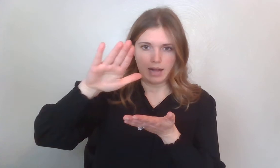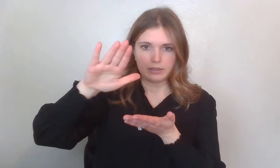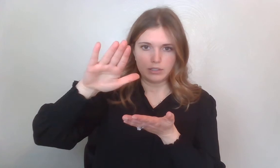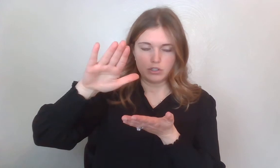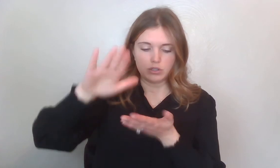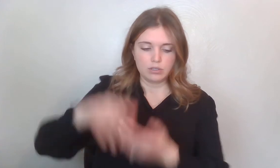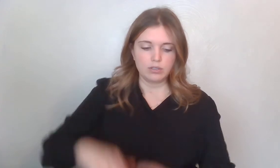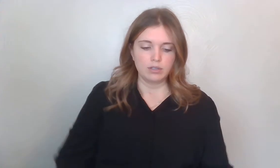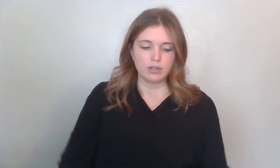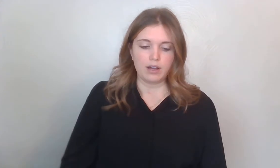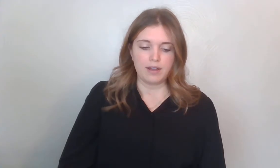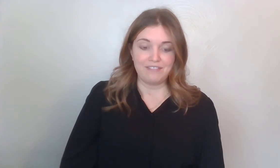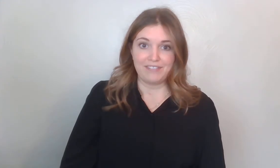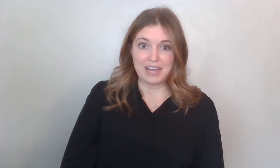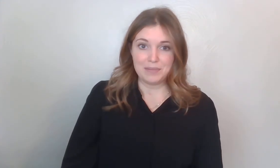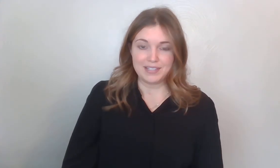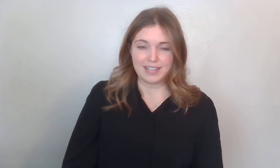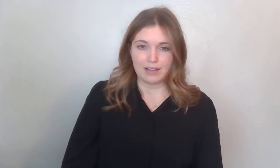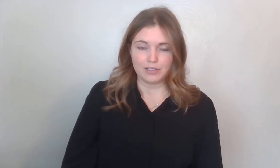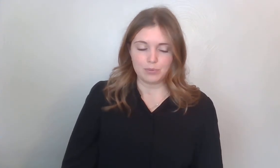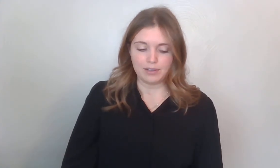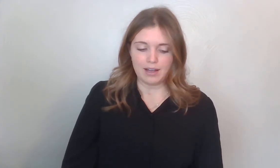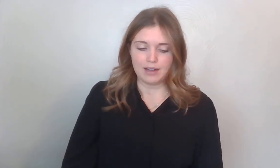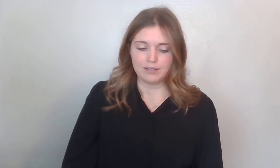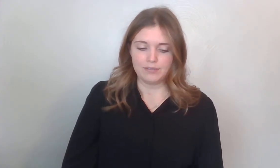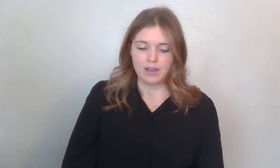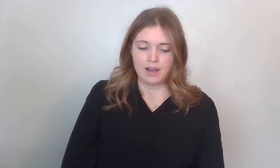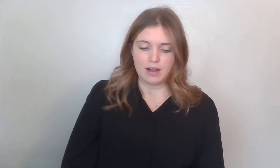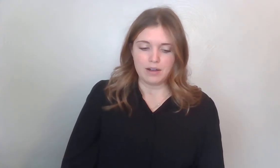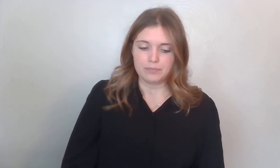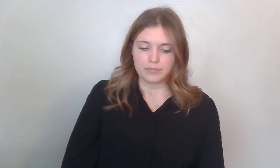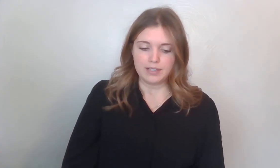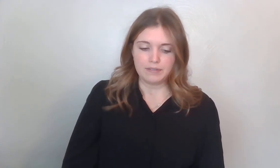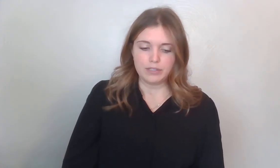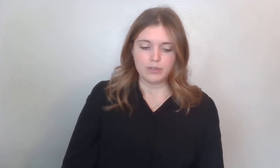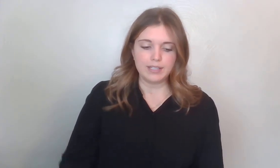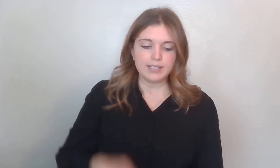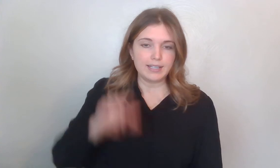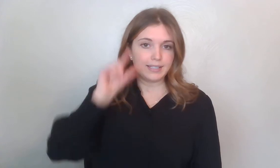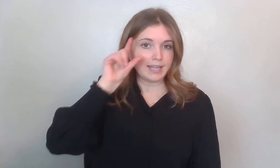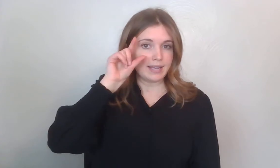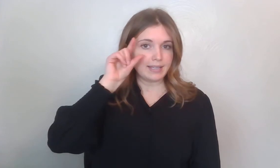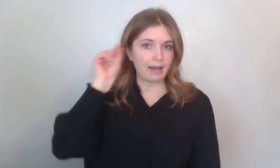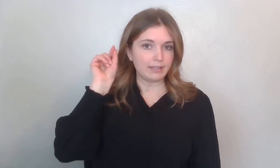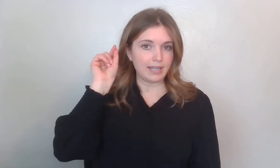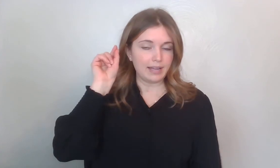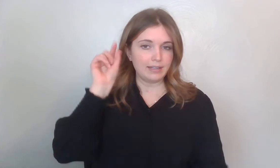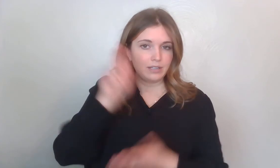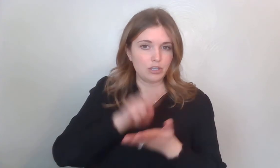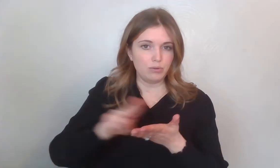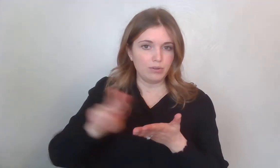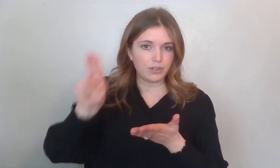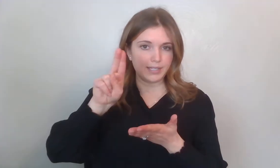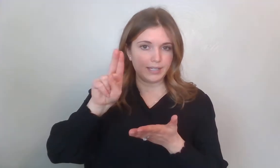COLLEGE A famous college with a lot of Deaf students is GALLAUDET UNIVERSITY